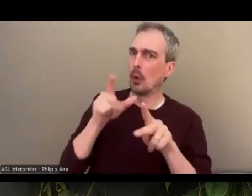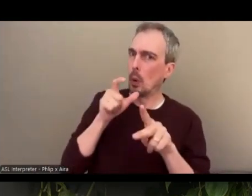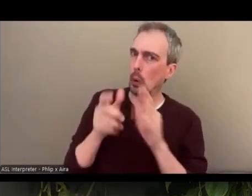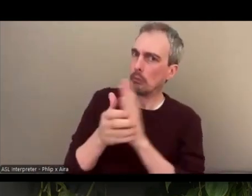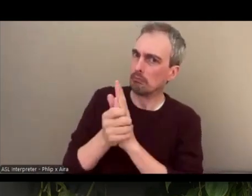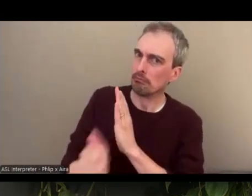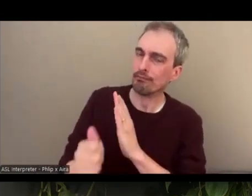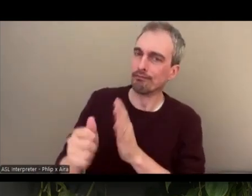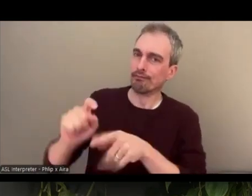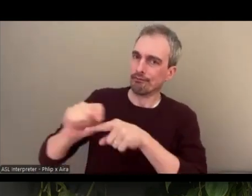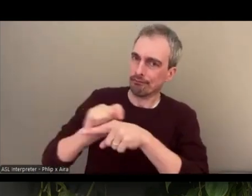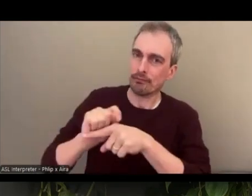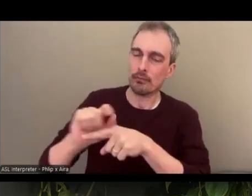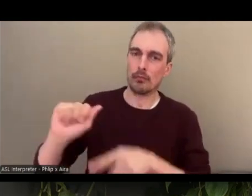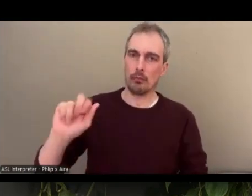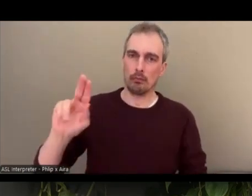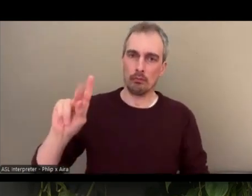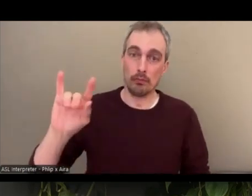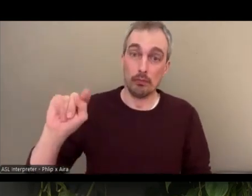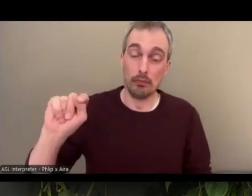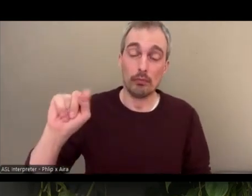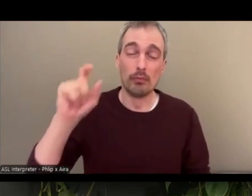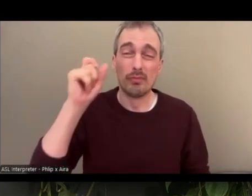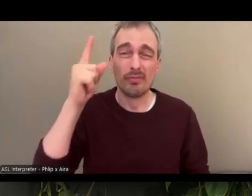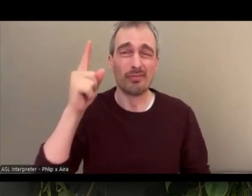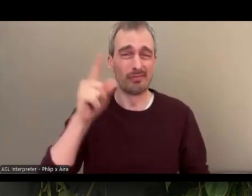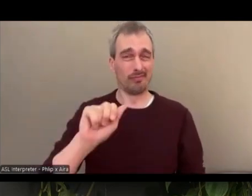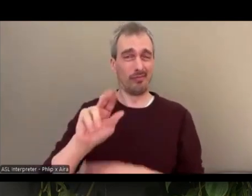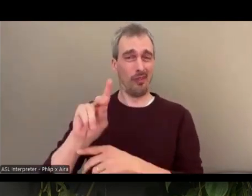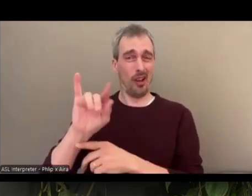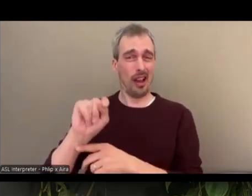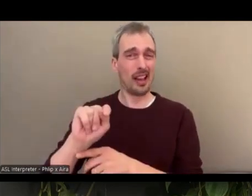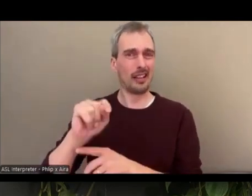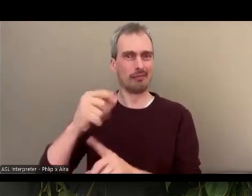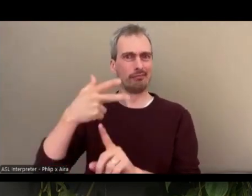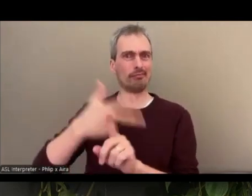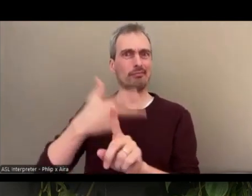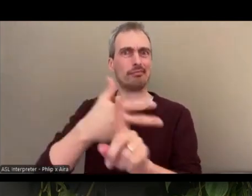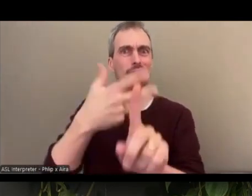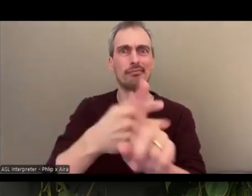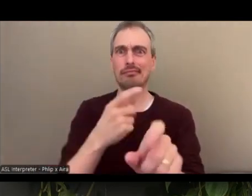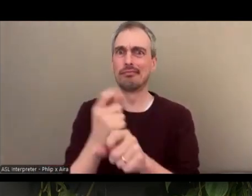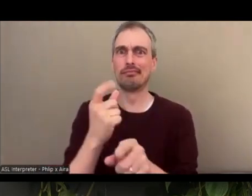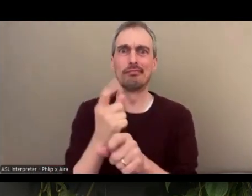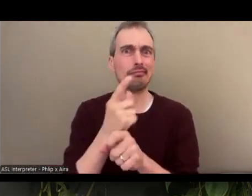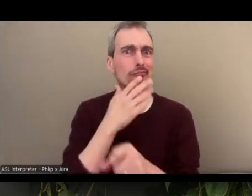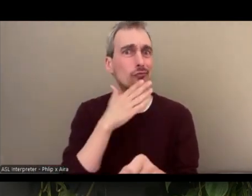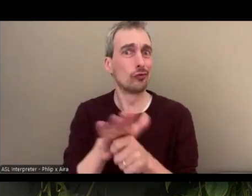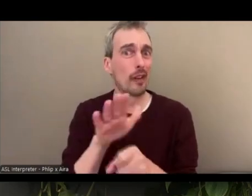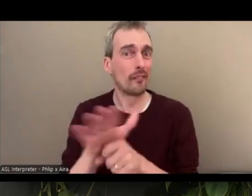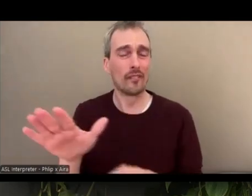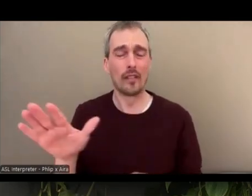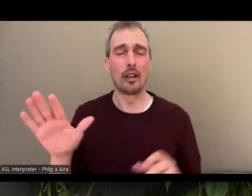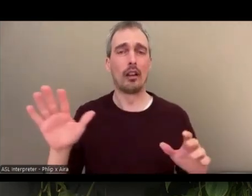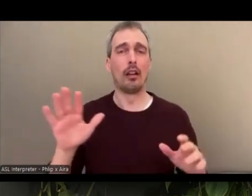quality, on a yearly or even quarterly basis, and rely on that alone to validate whether your product is accessible.